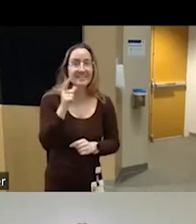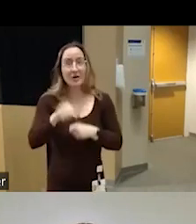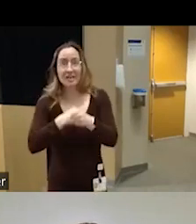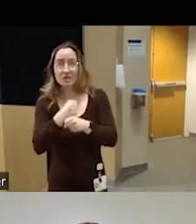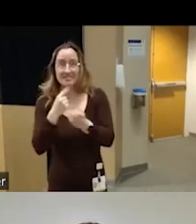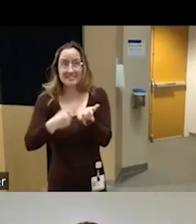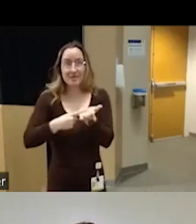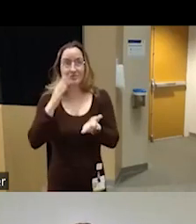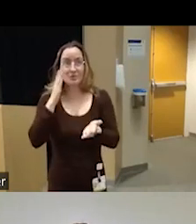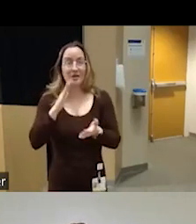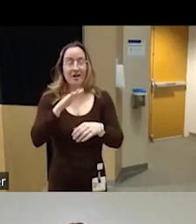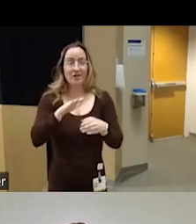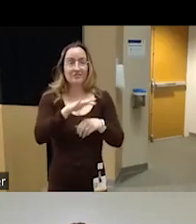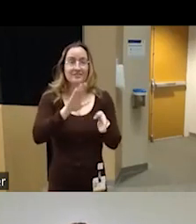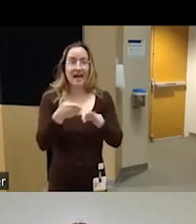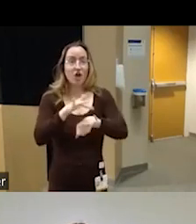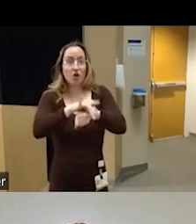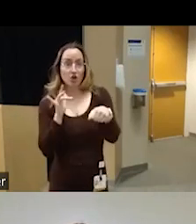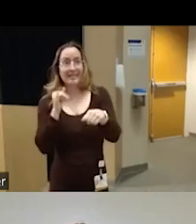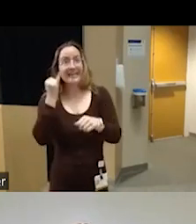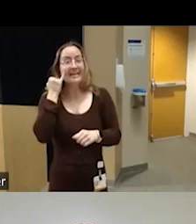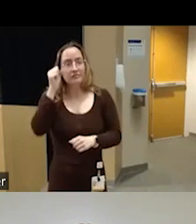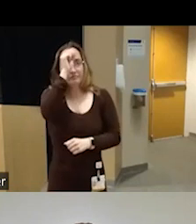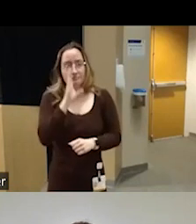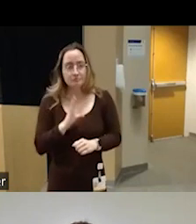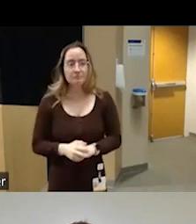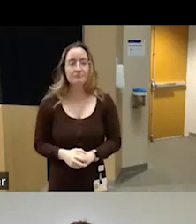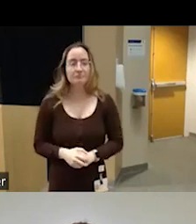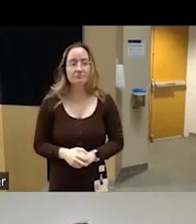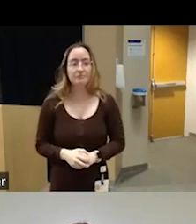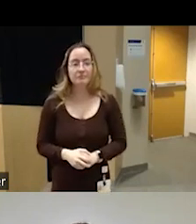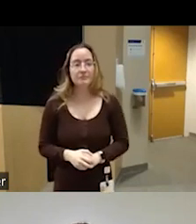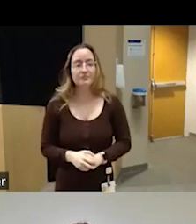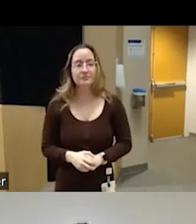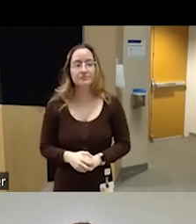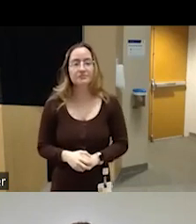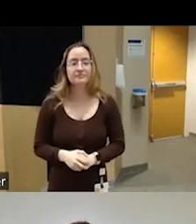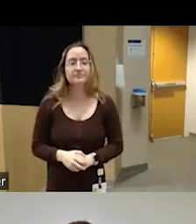suboptimal prescribing practices suboptimal monitoring of side effects although